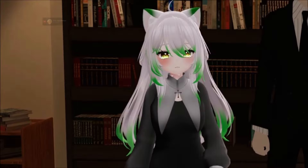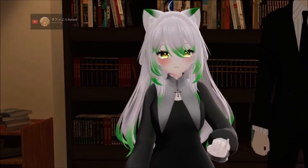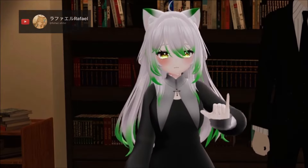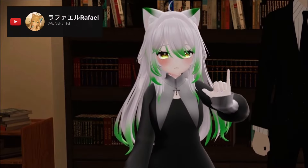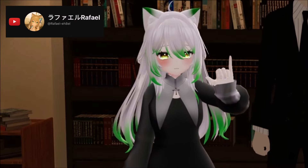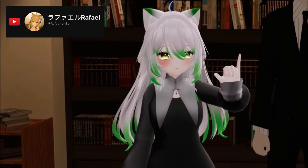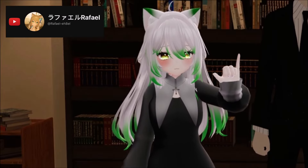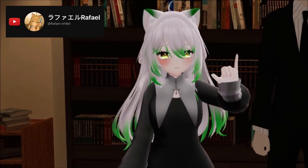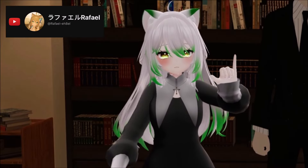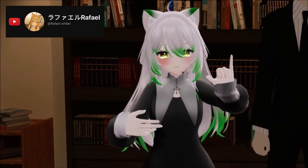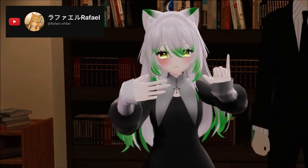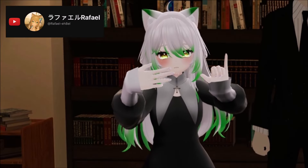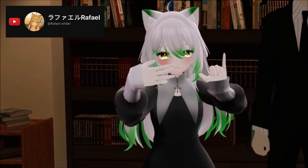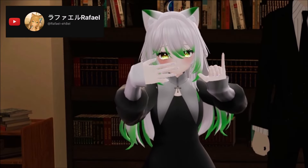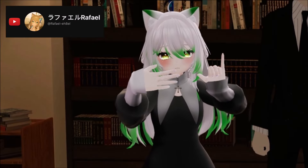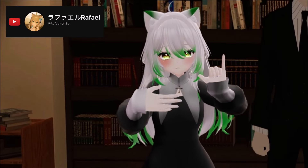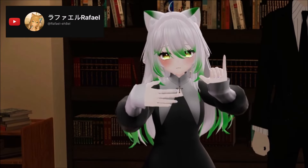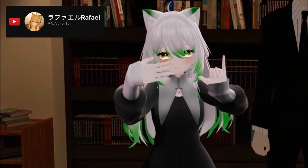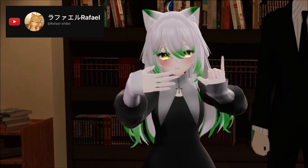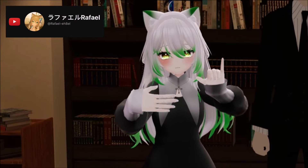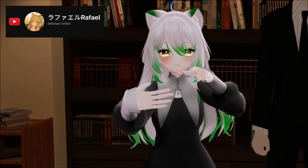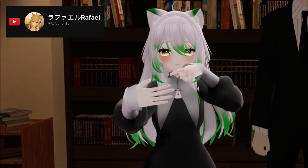(Japanese Sign Language) YouTube